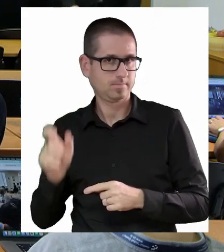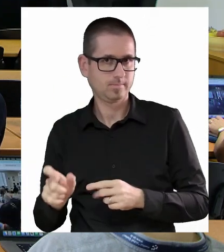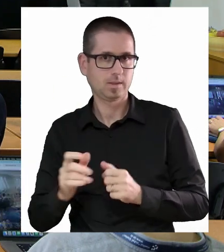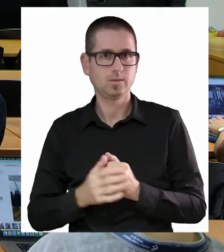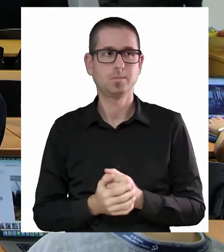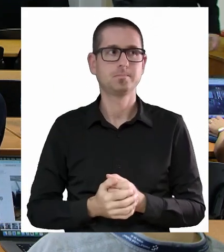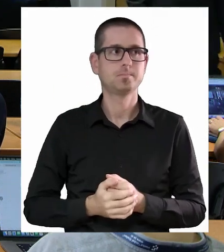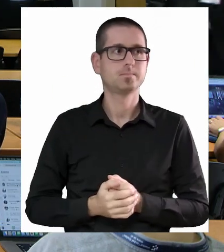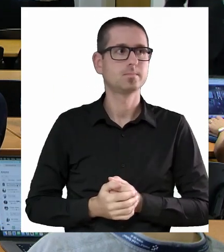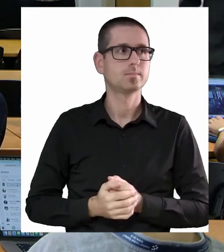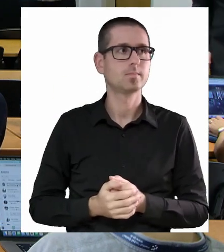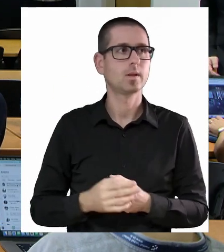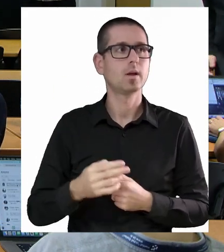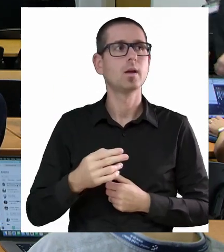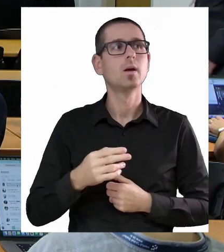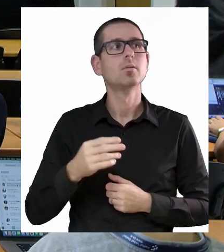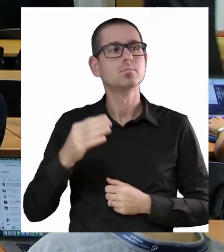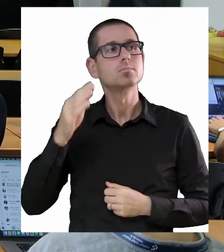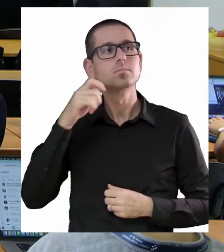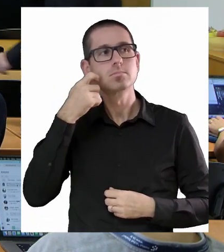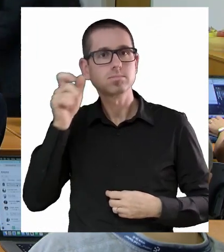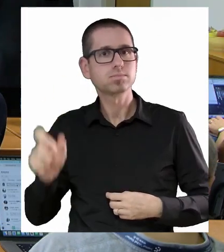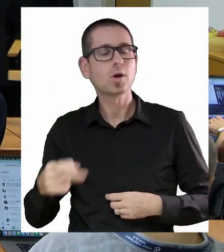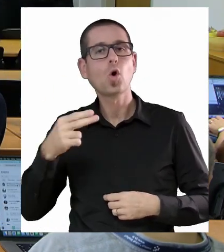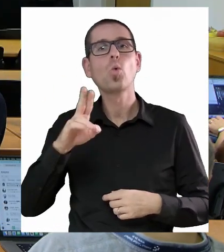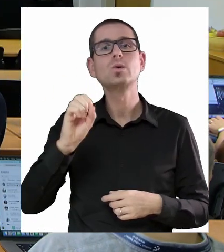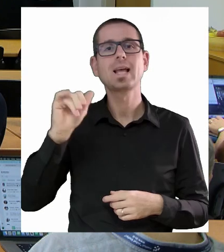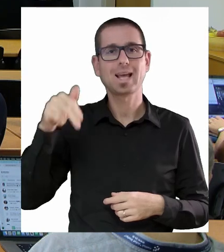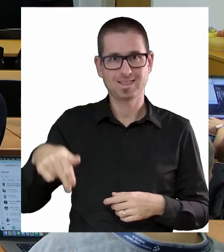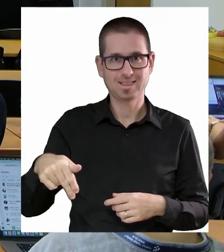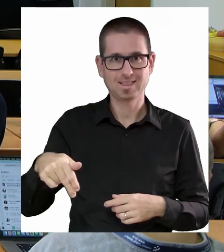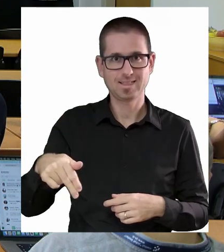Hussein Guksho. He will present analysis